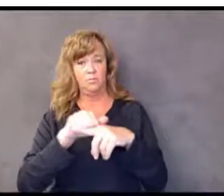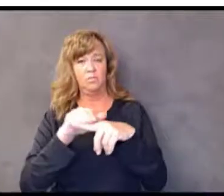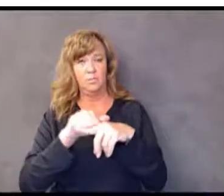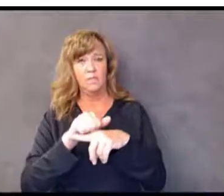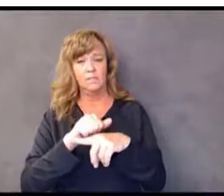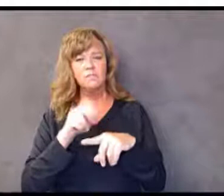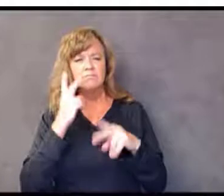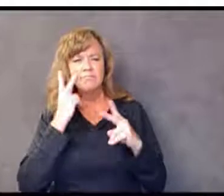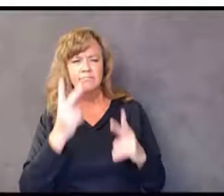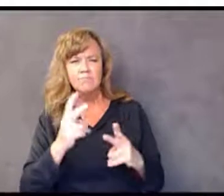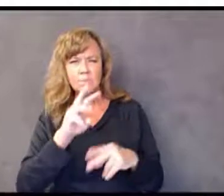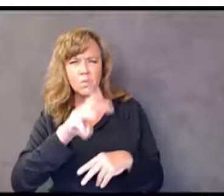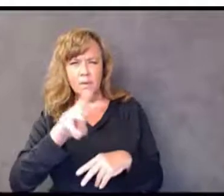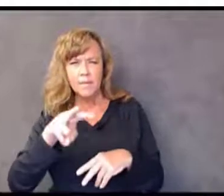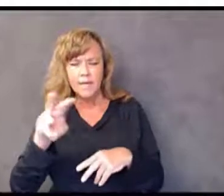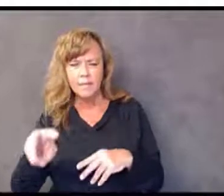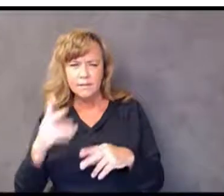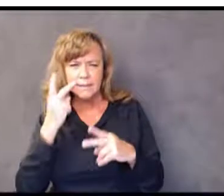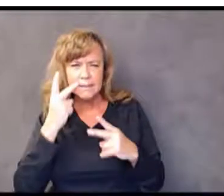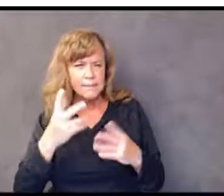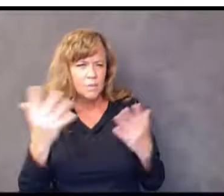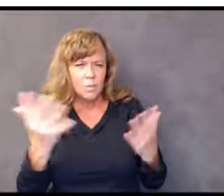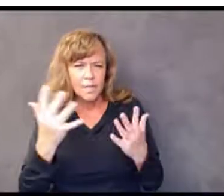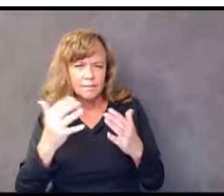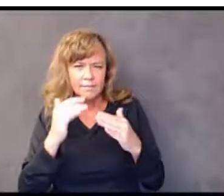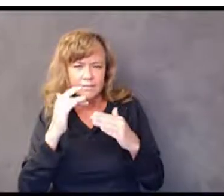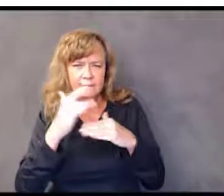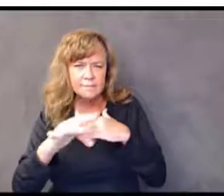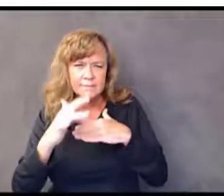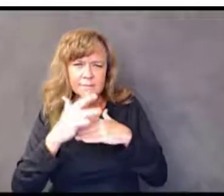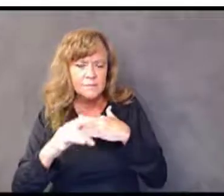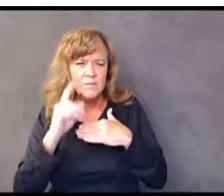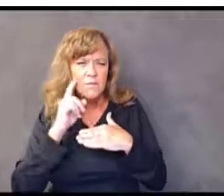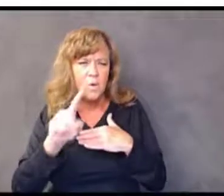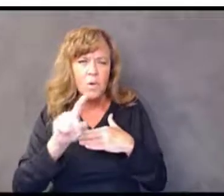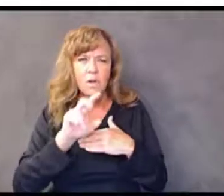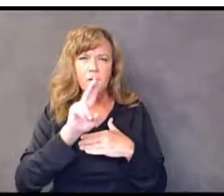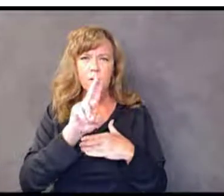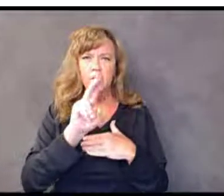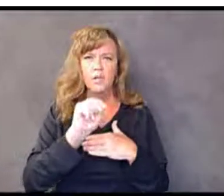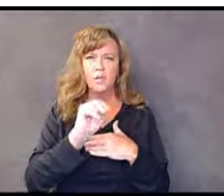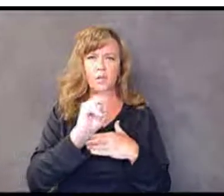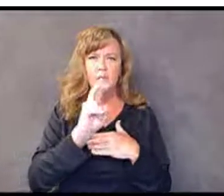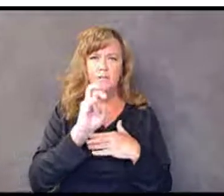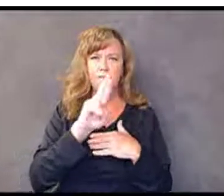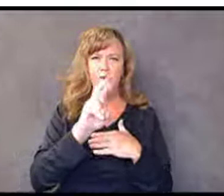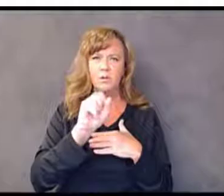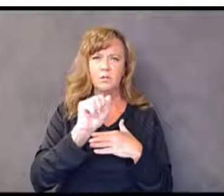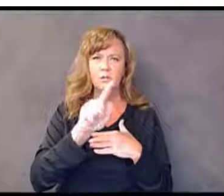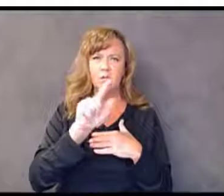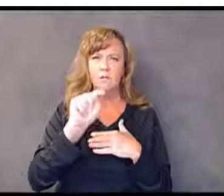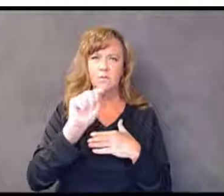what features are available as universal tools, designated supports, and accommodations within